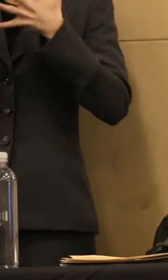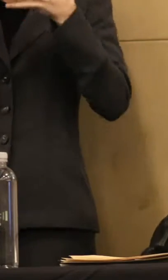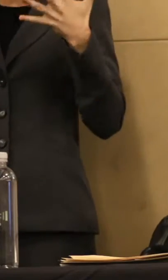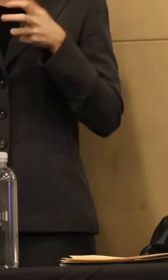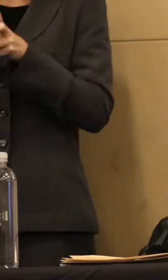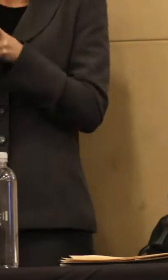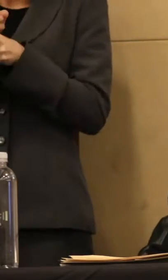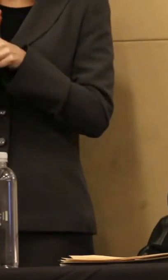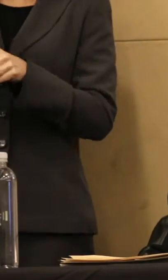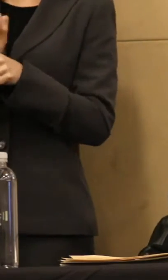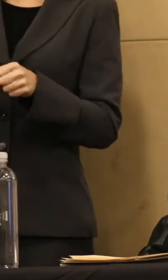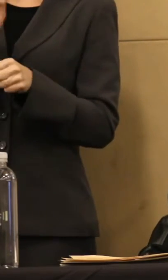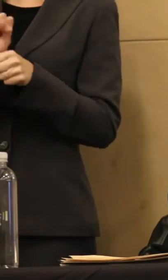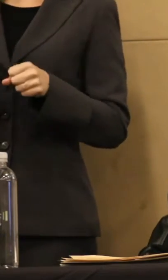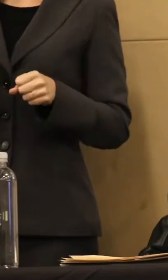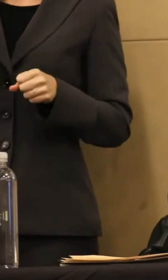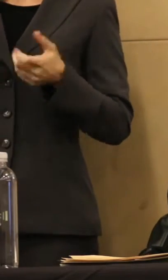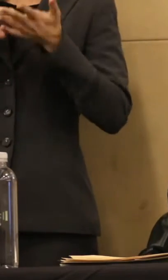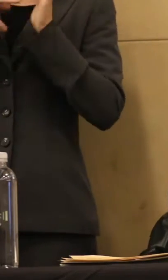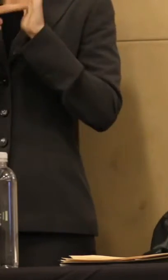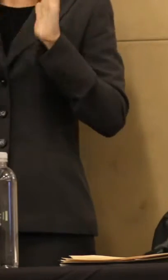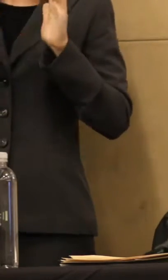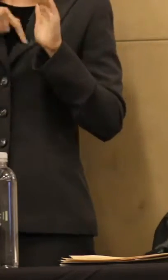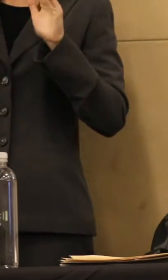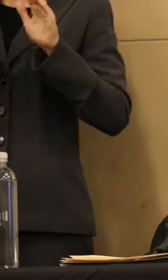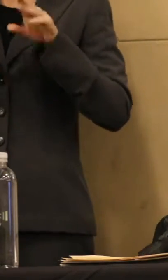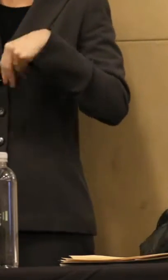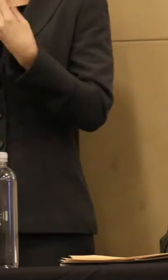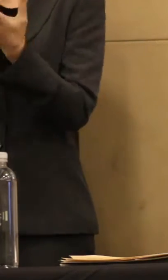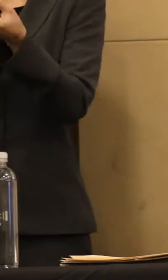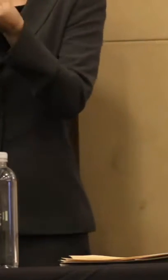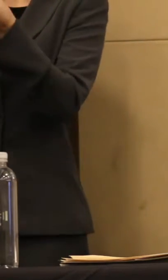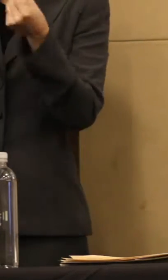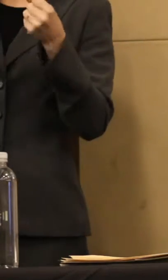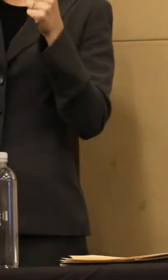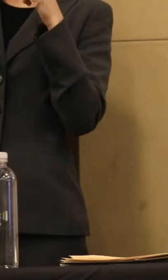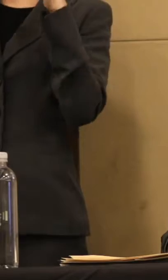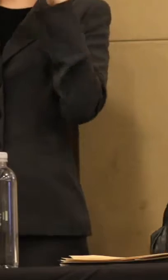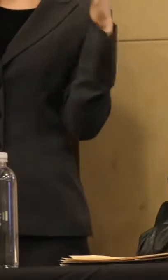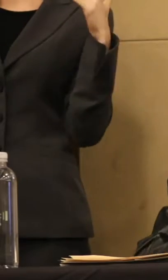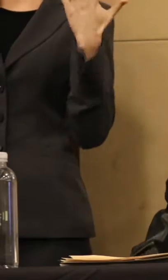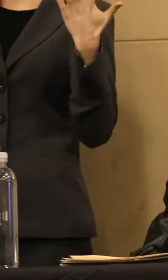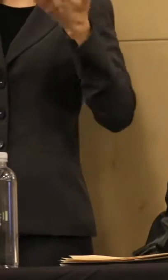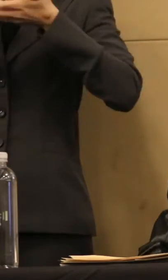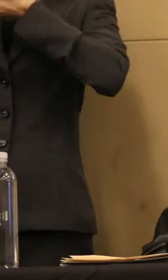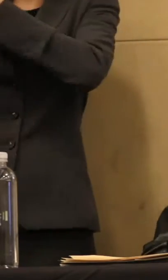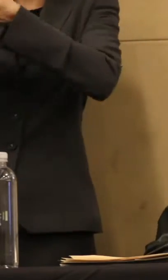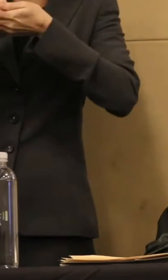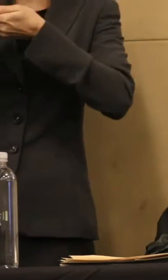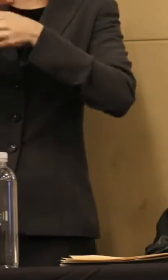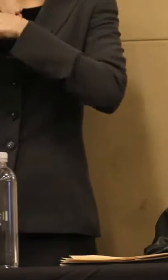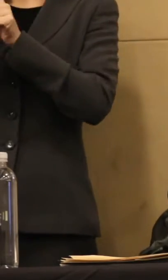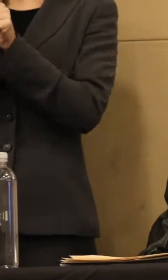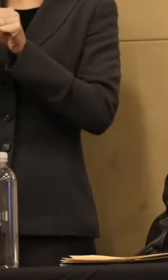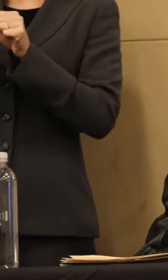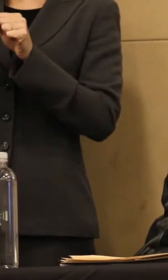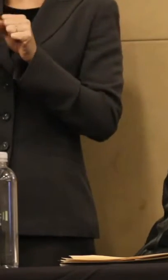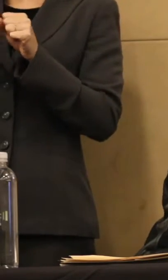So, we have to help at the federal level - collaborate and make it as easy as possible for young